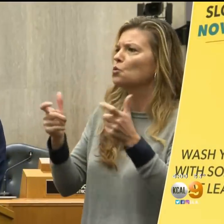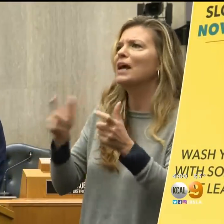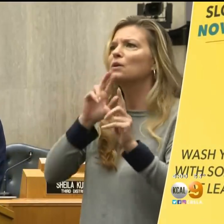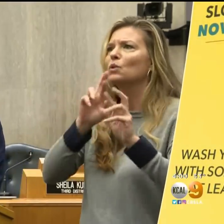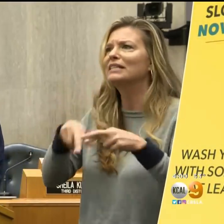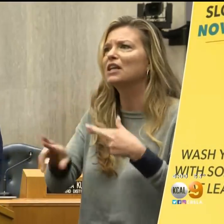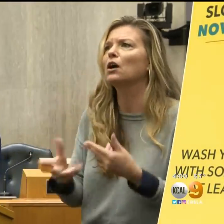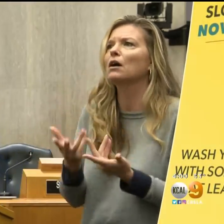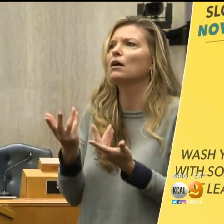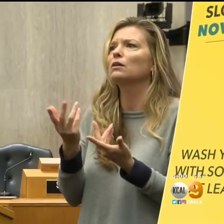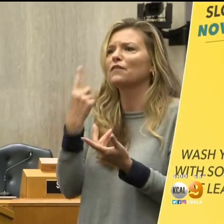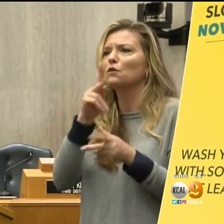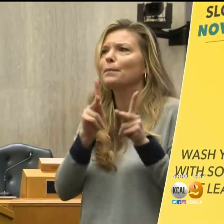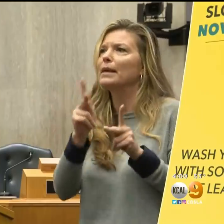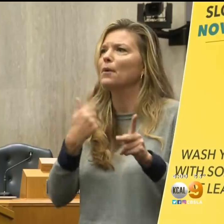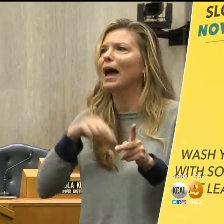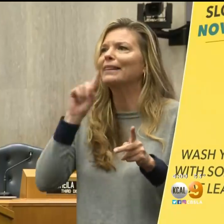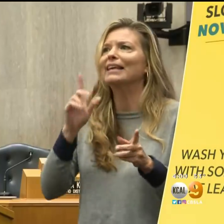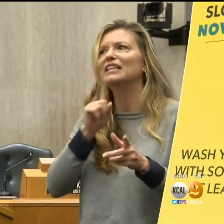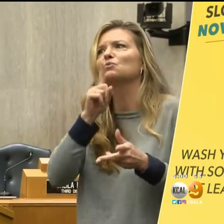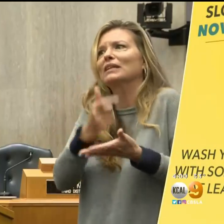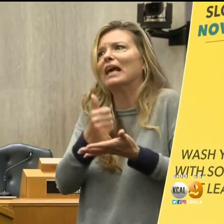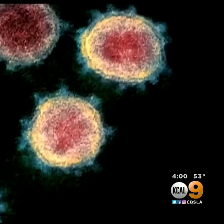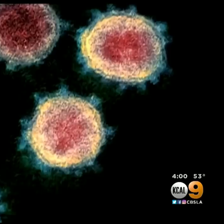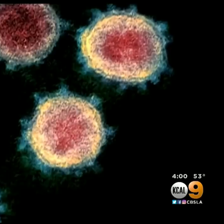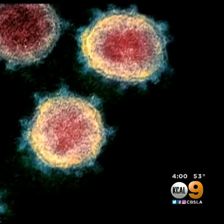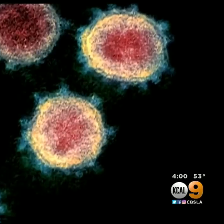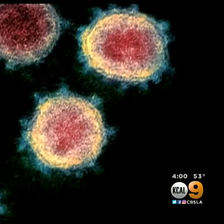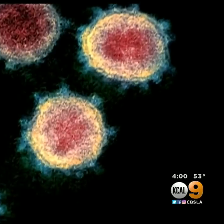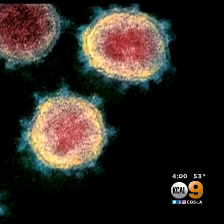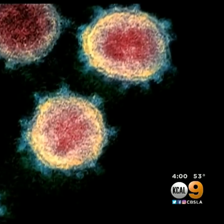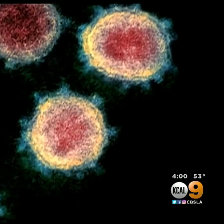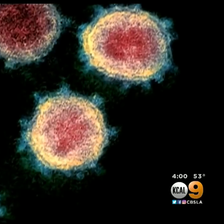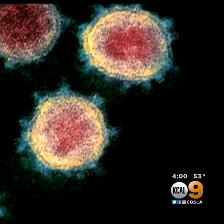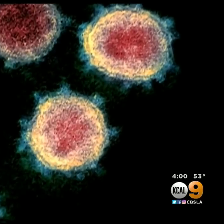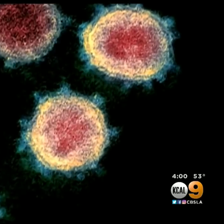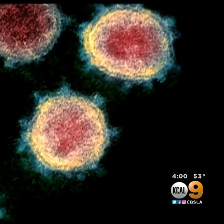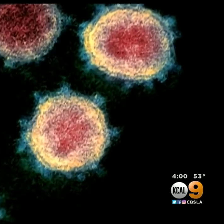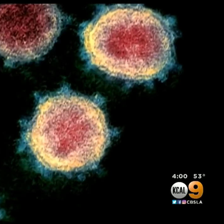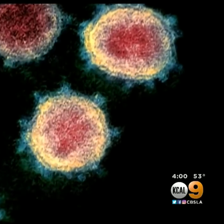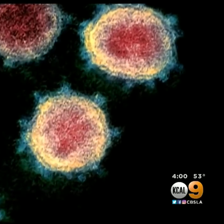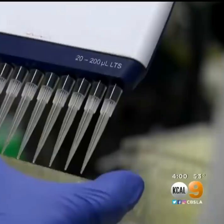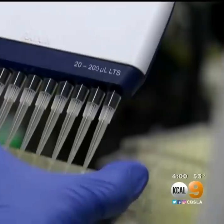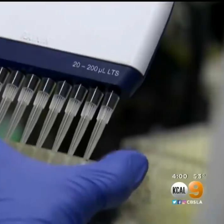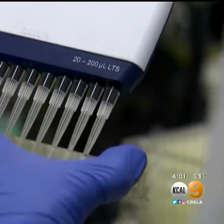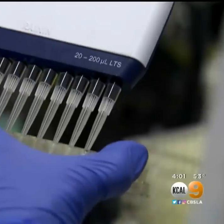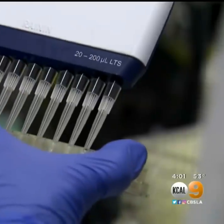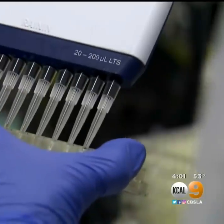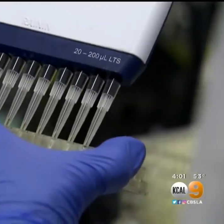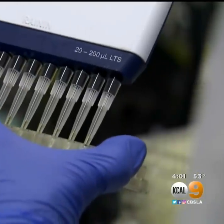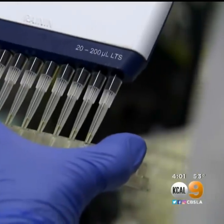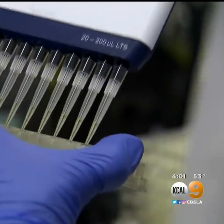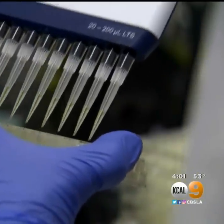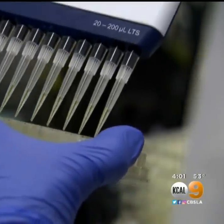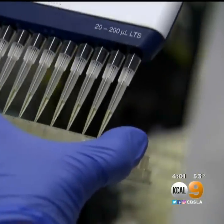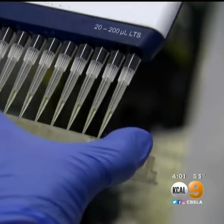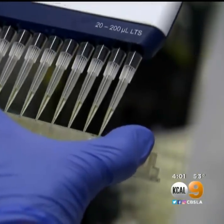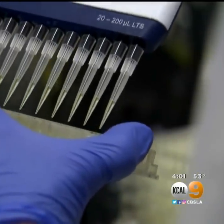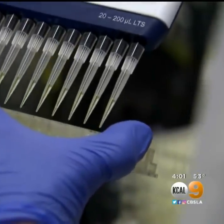THE TESTING TESTING IN THEIR OWN LABS FOR THEIR OWN PATIENTS. ANYTHING WE CAN DO TO GET TEST RESULTS BACK TO PEOPLE I THINK